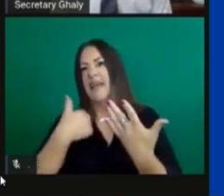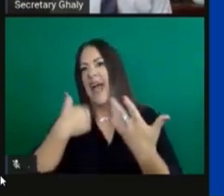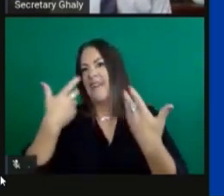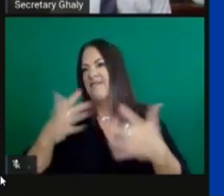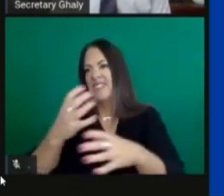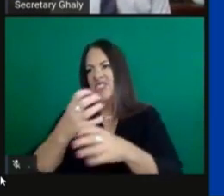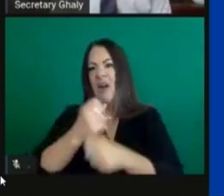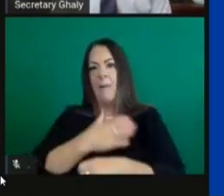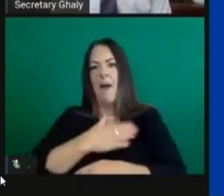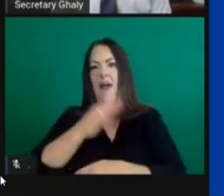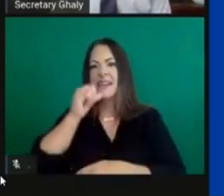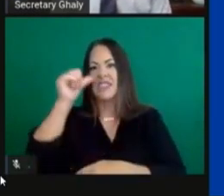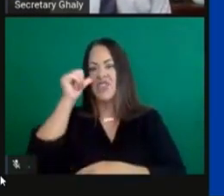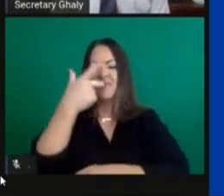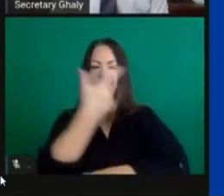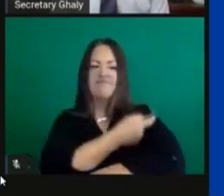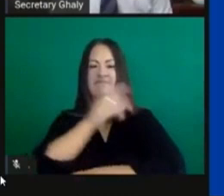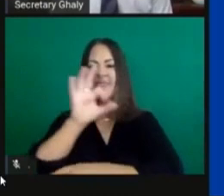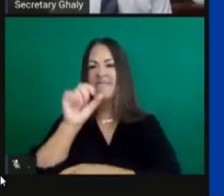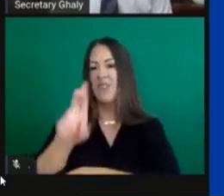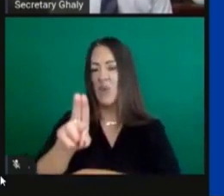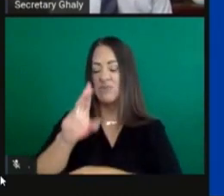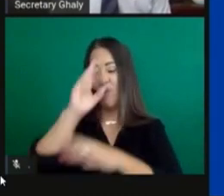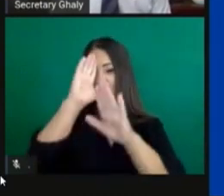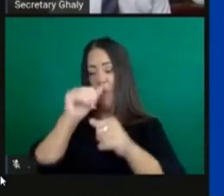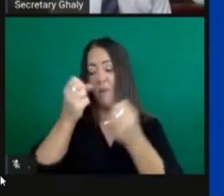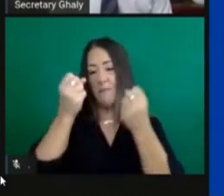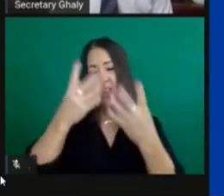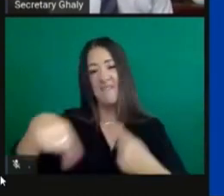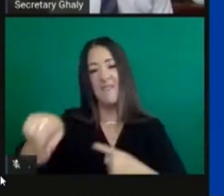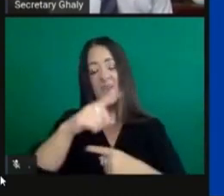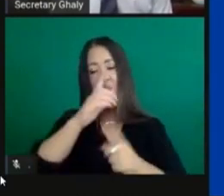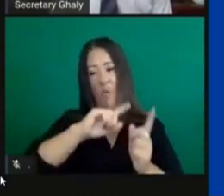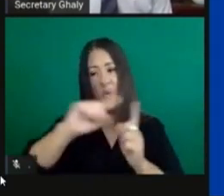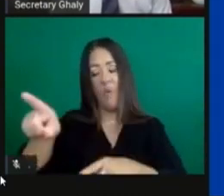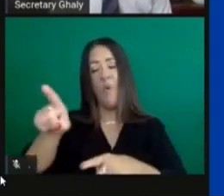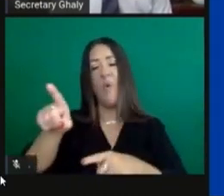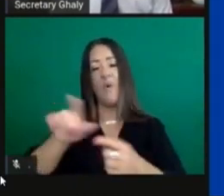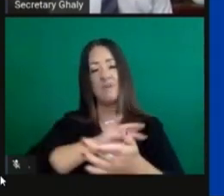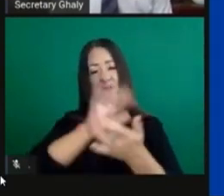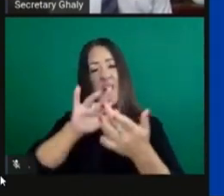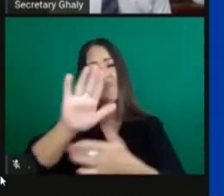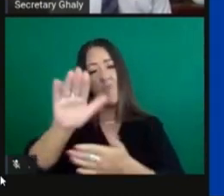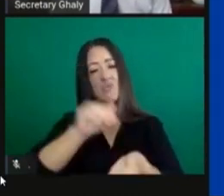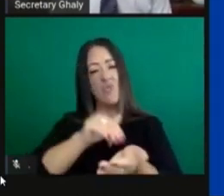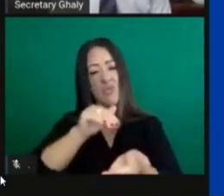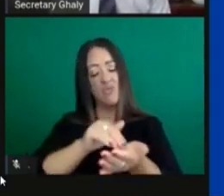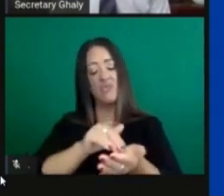AND I'LL REMIND YOU THAT IT'S NEVER TOO MUCH TO PLUG THE FLU VACCINE.